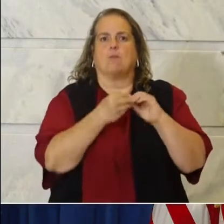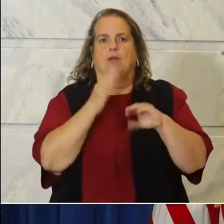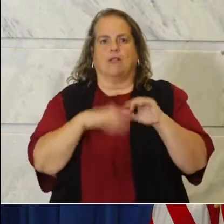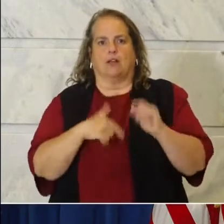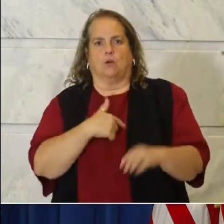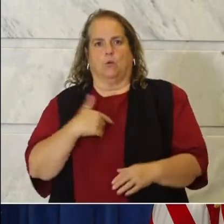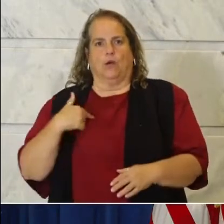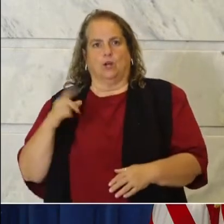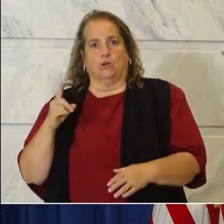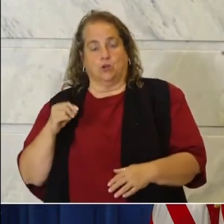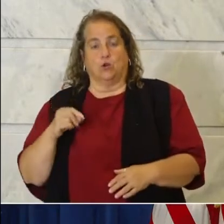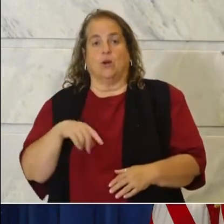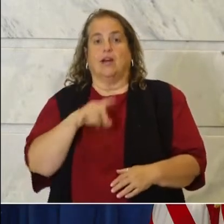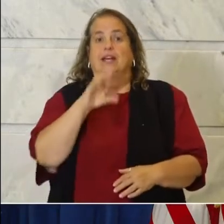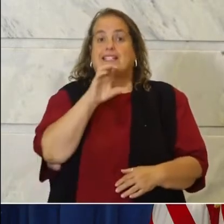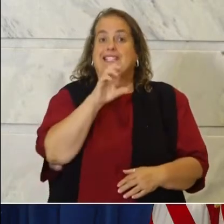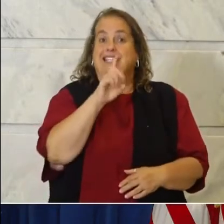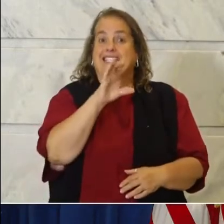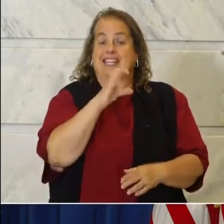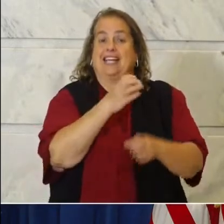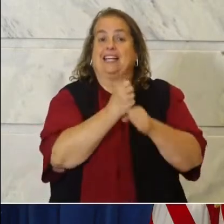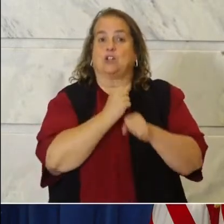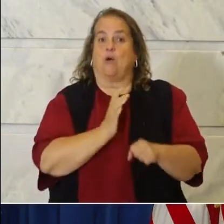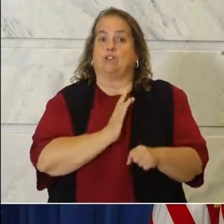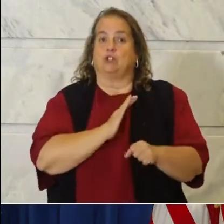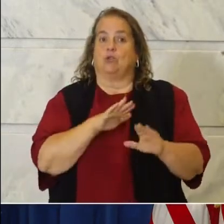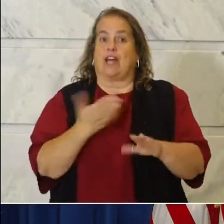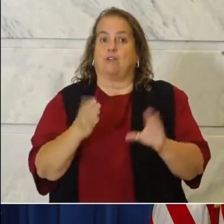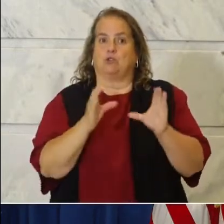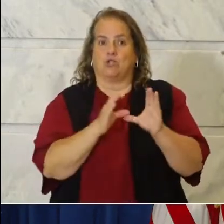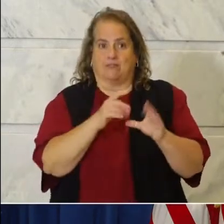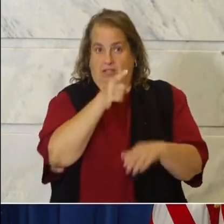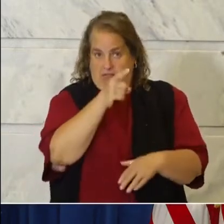committee closer, the data has made an informed decision that we are not going